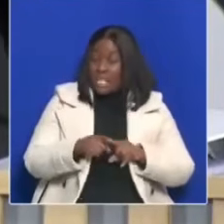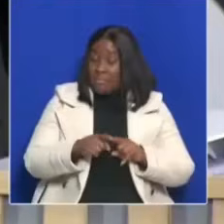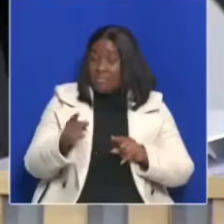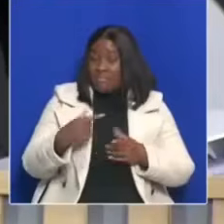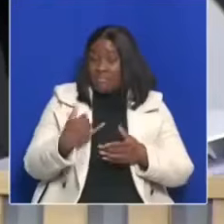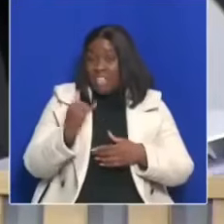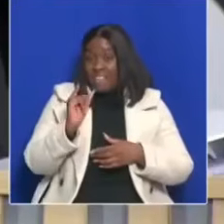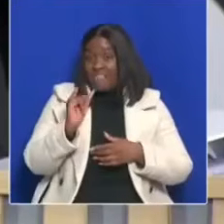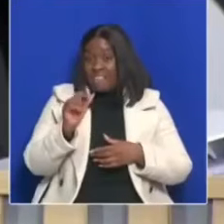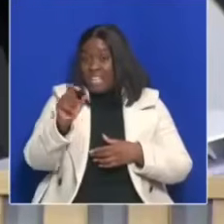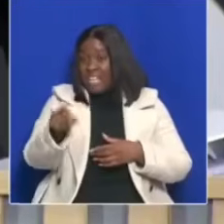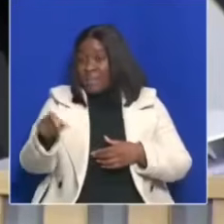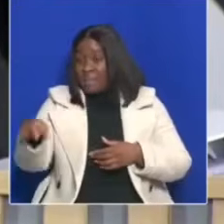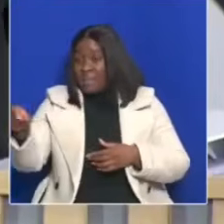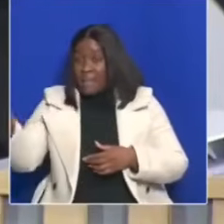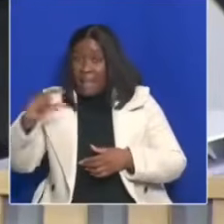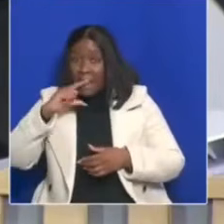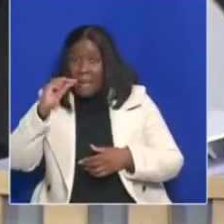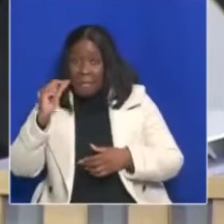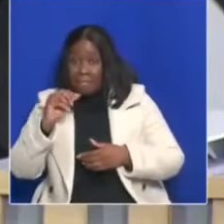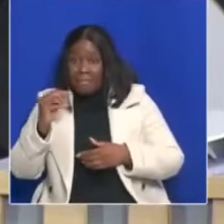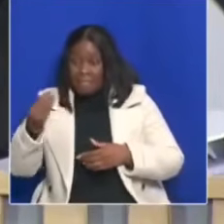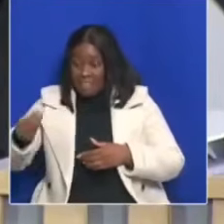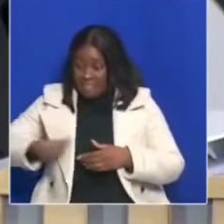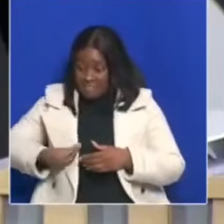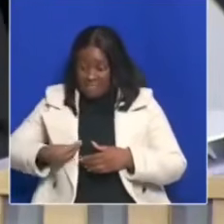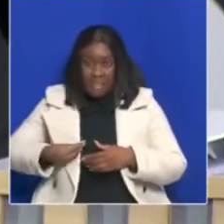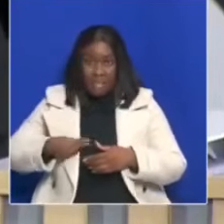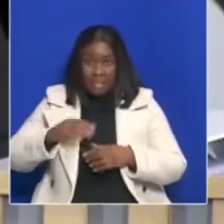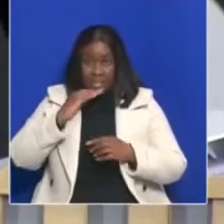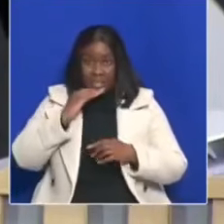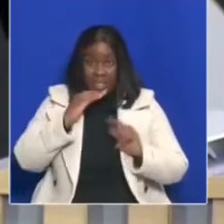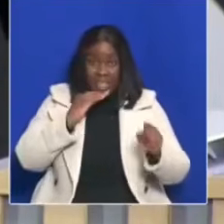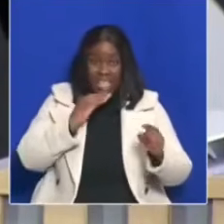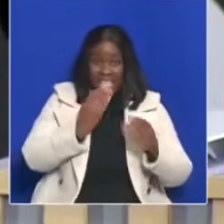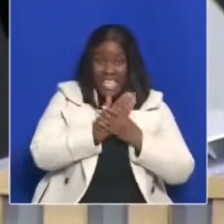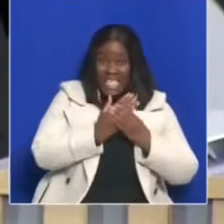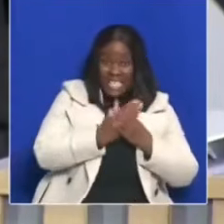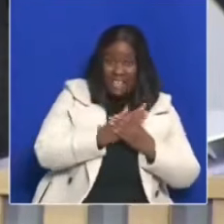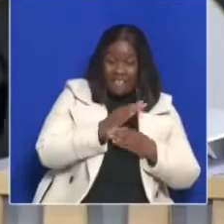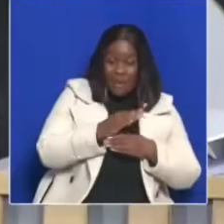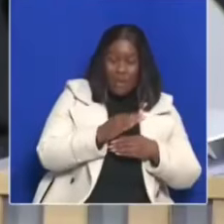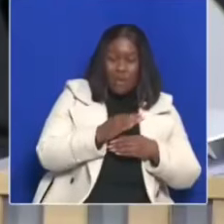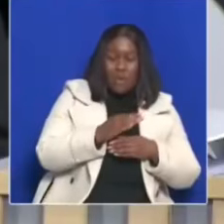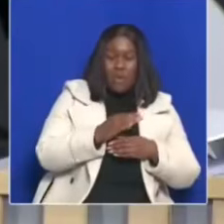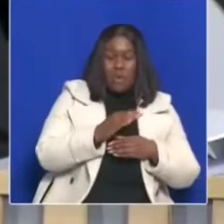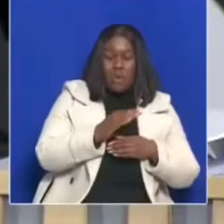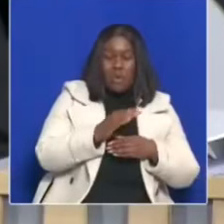the cash in transit case because in in majority of the shootings where there's cash in transit